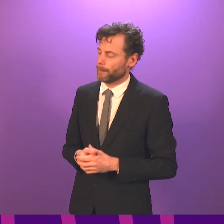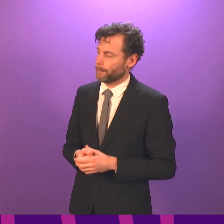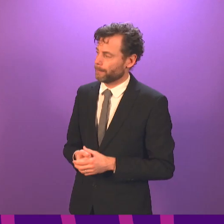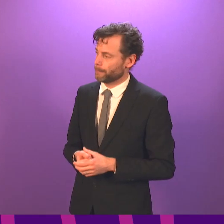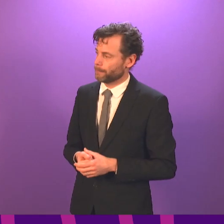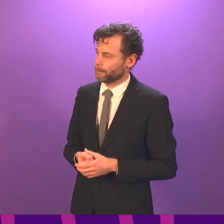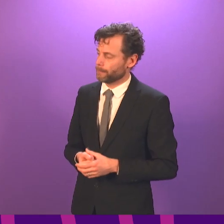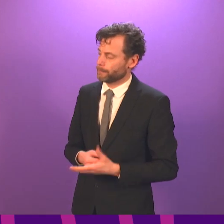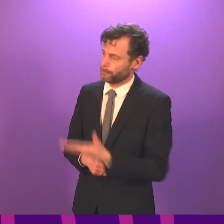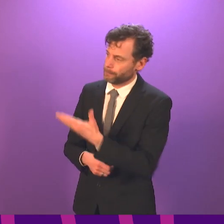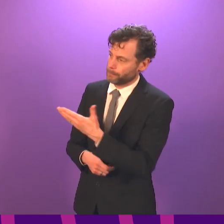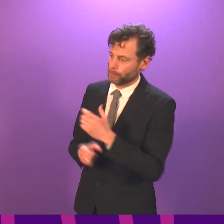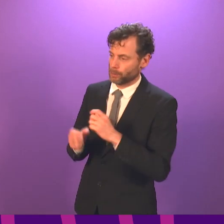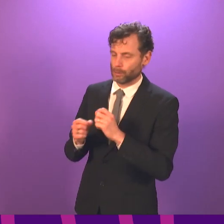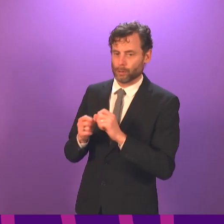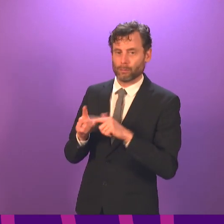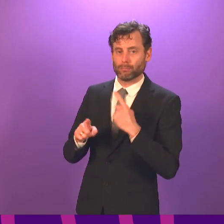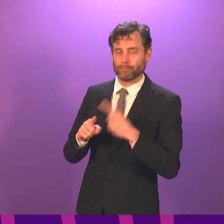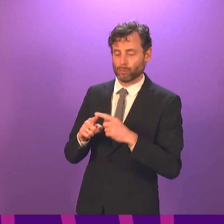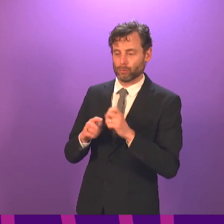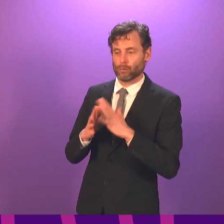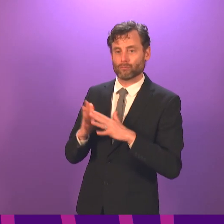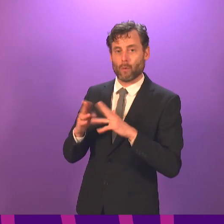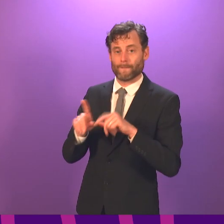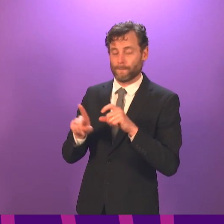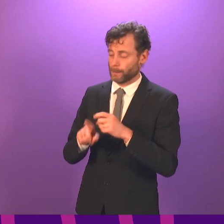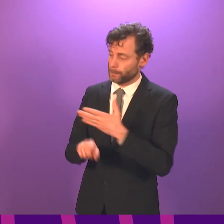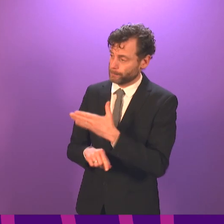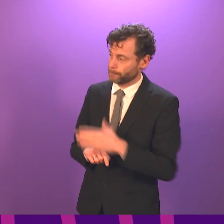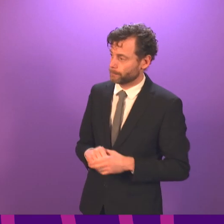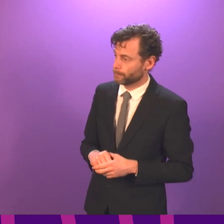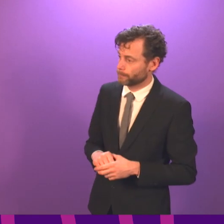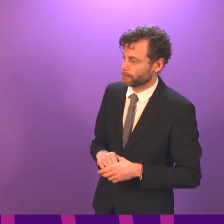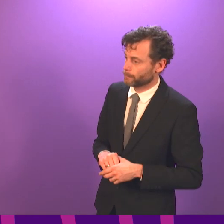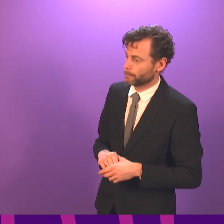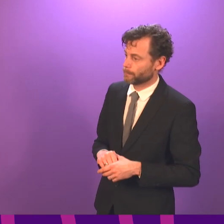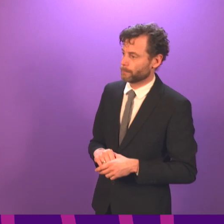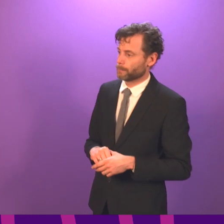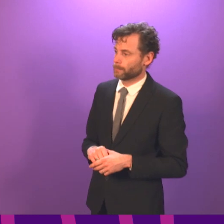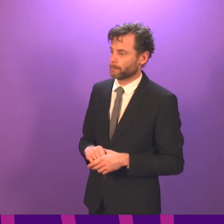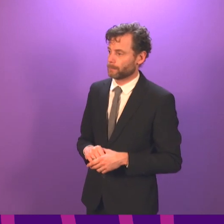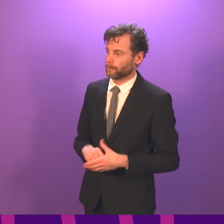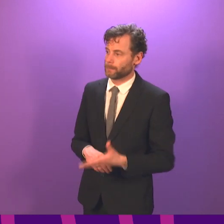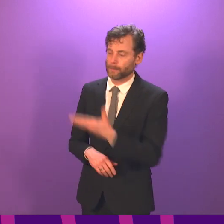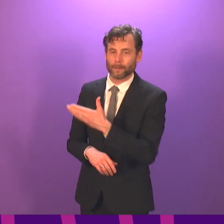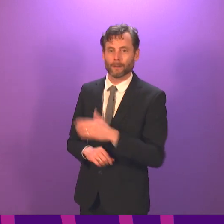Bruce Crawford (Stirling) (SNP): The First Minister knows that the tourism